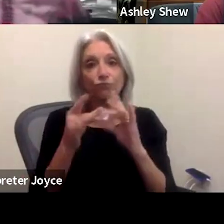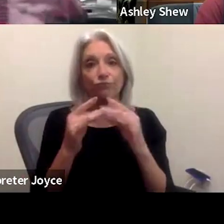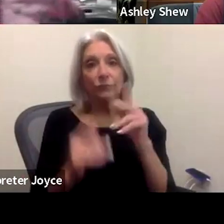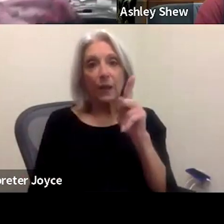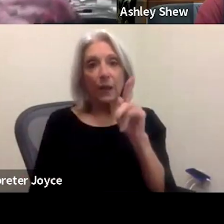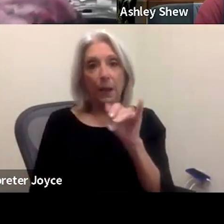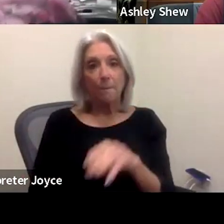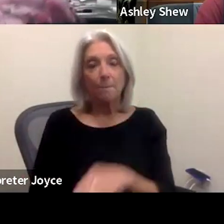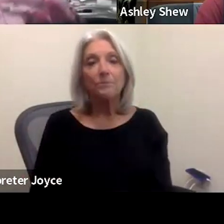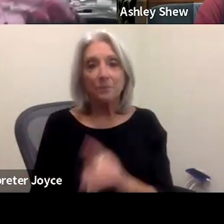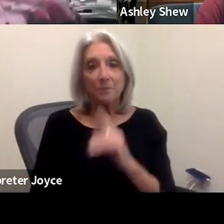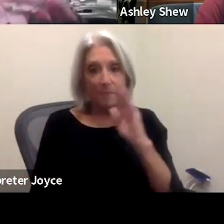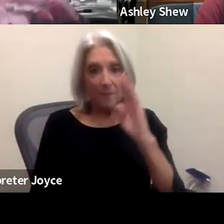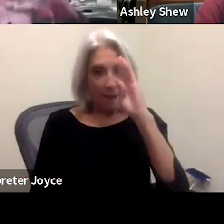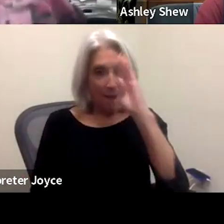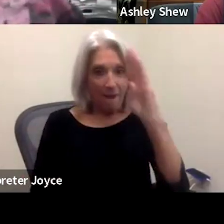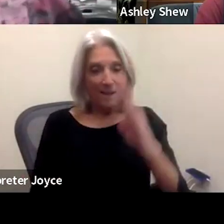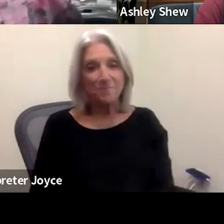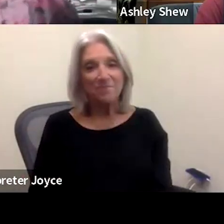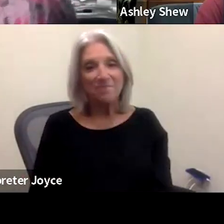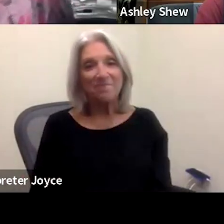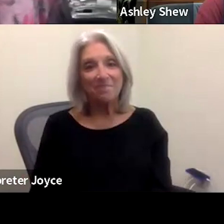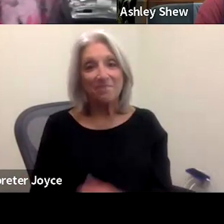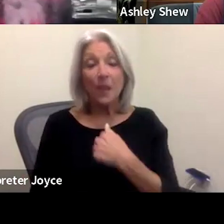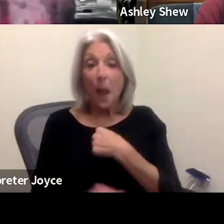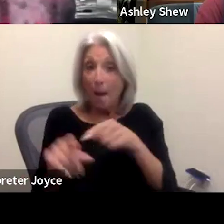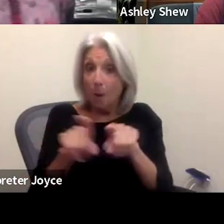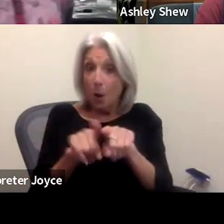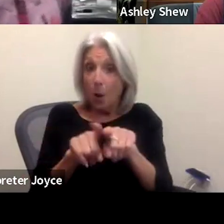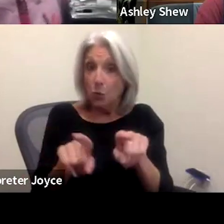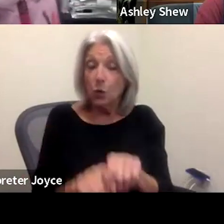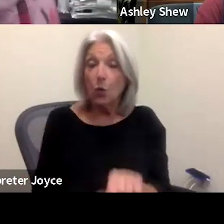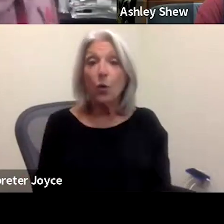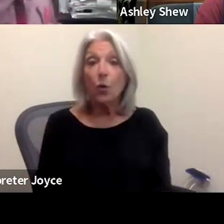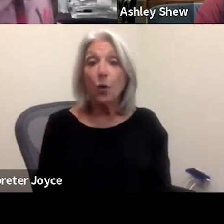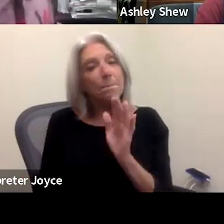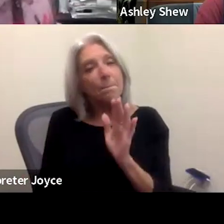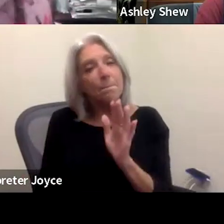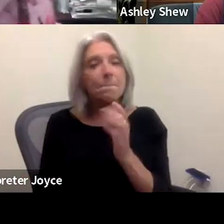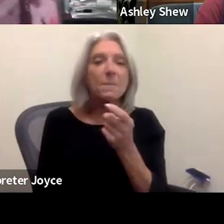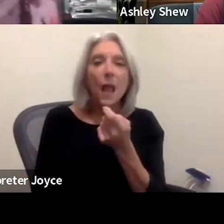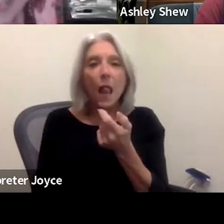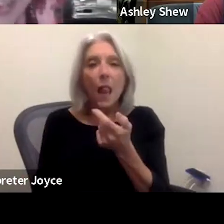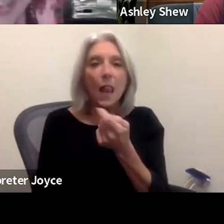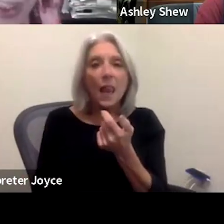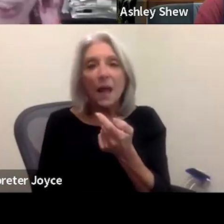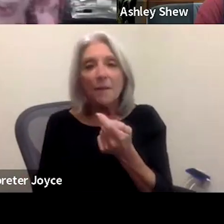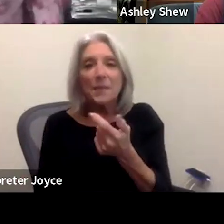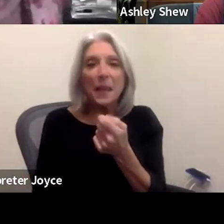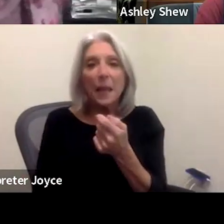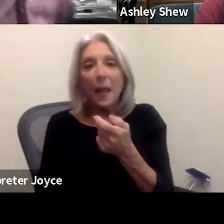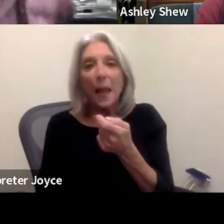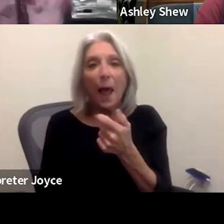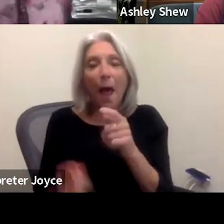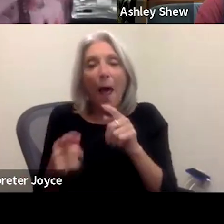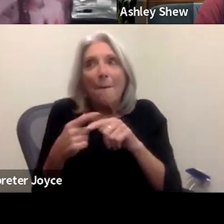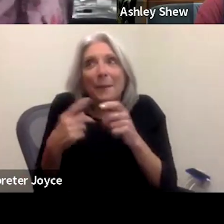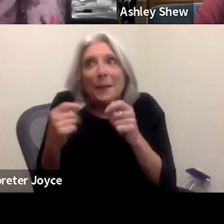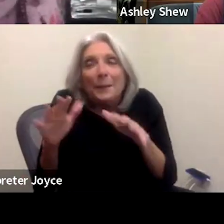Hey, y'all. I'm also a little fan girly about being here right now.